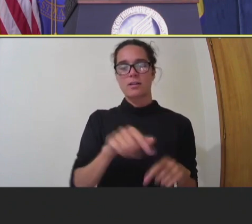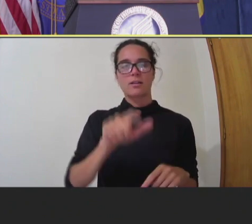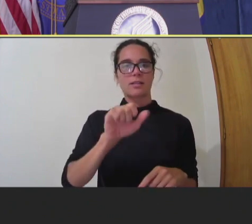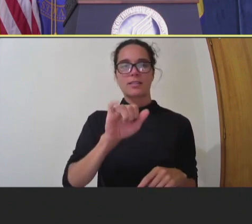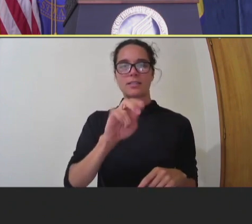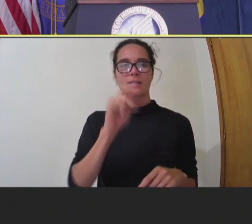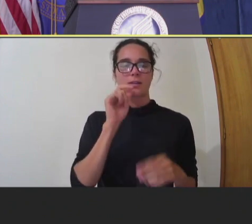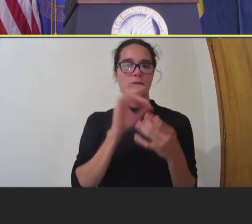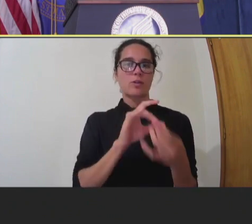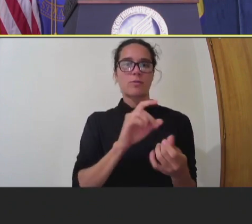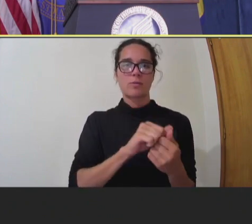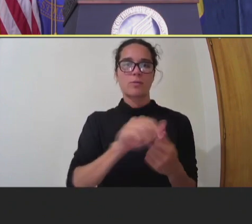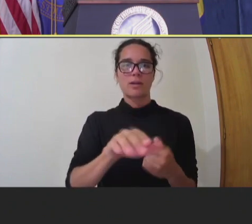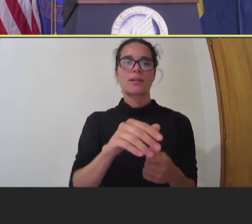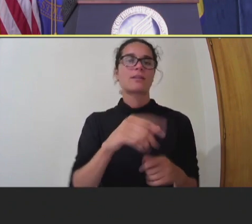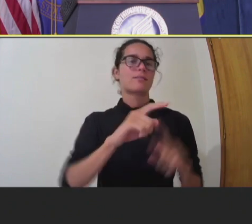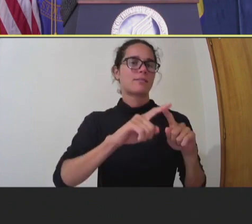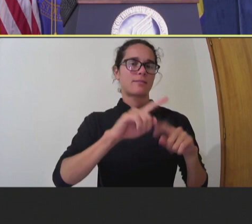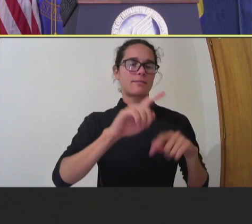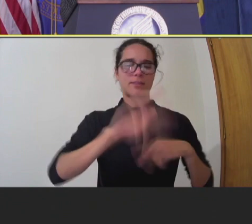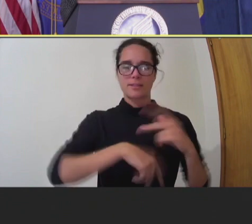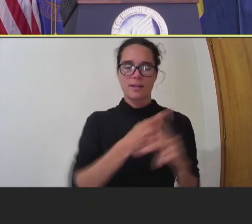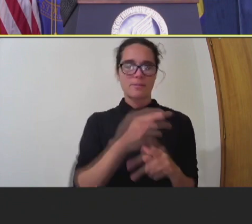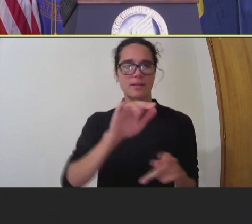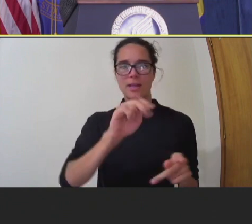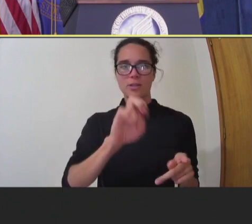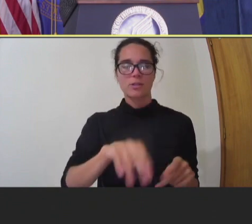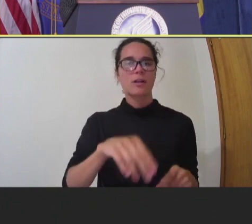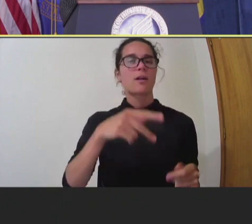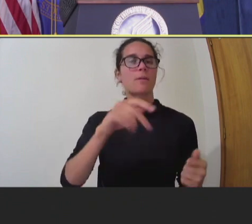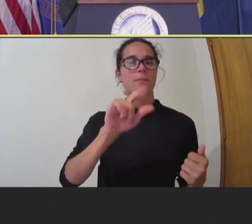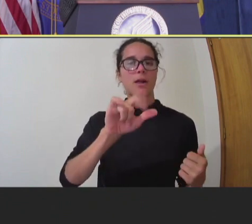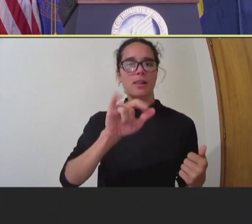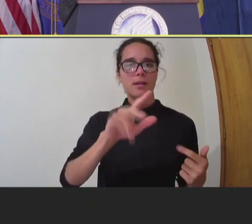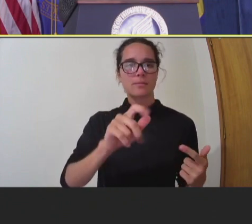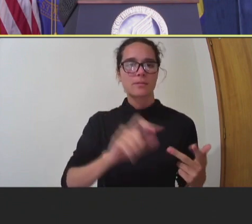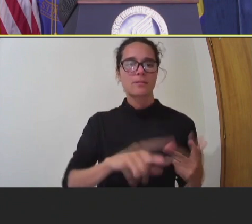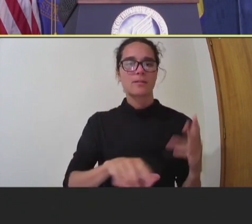prostate cancer, adenomatous polyps. These are identified during colonoscopy screenings